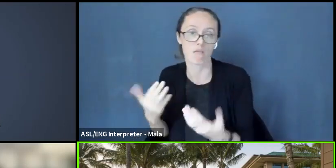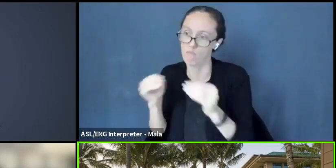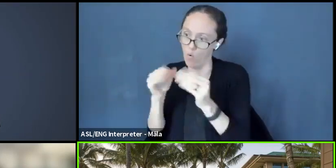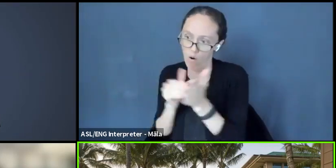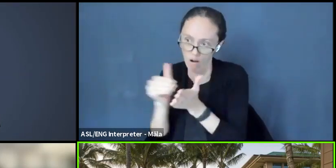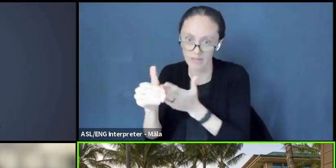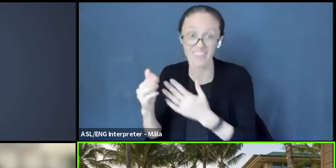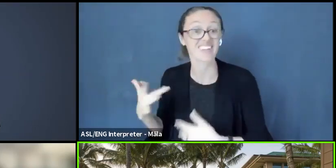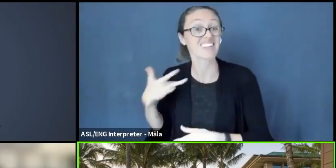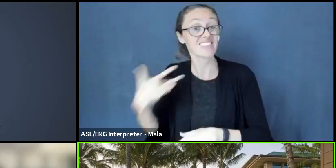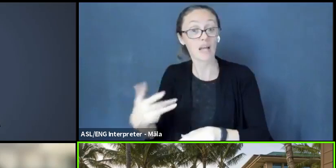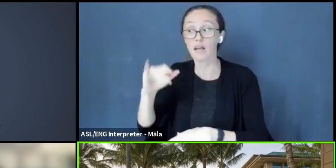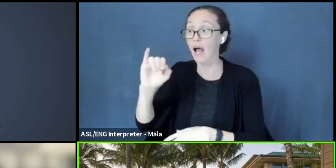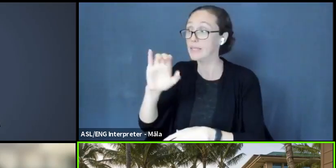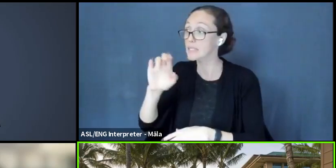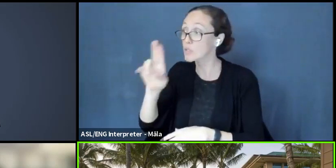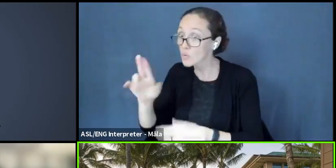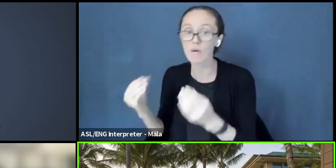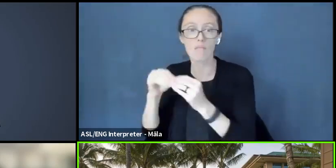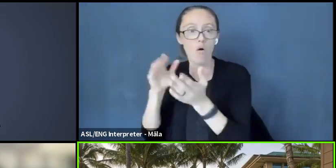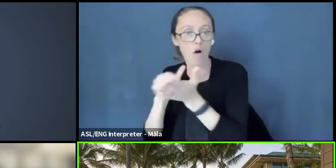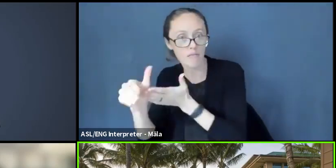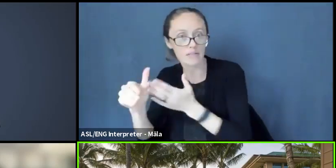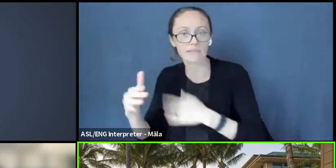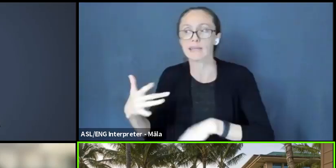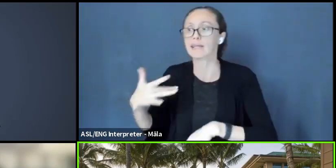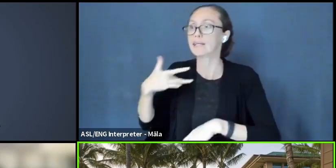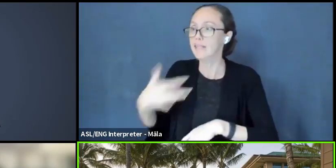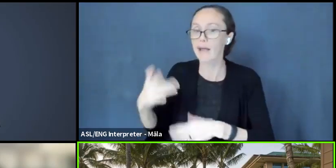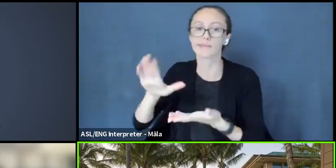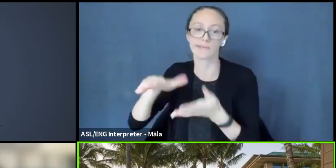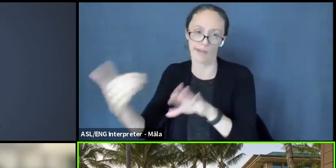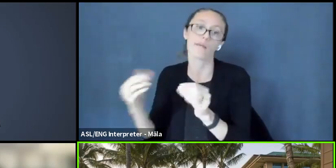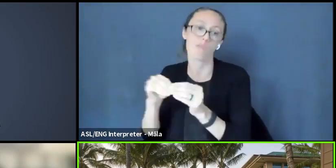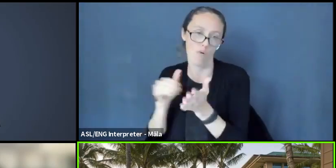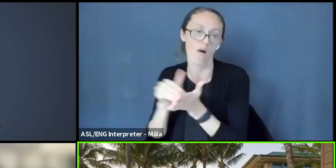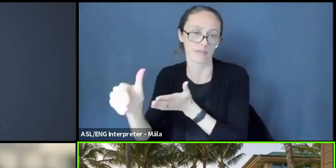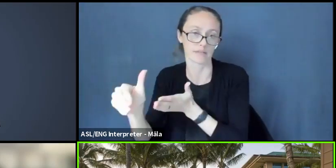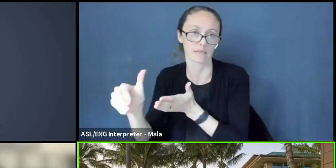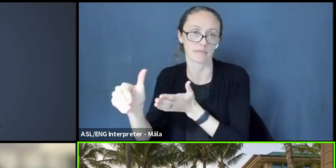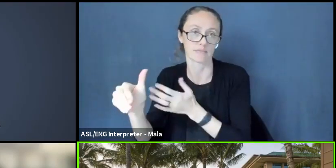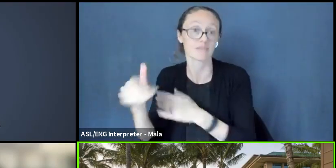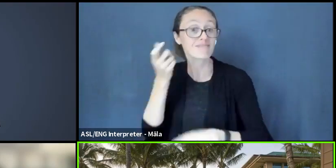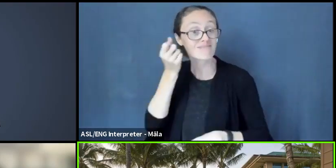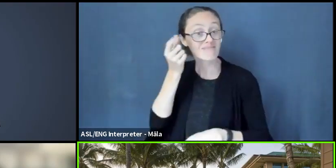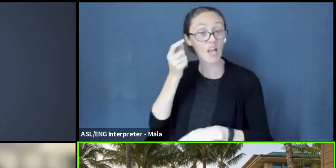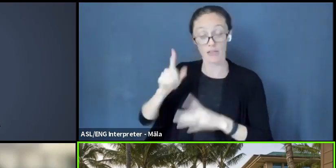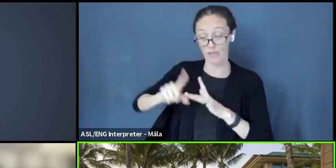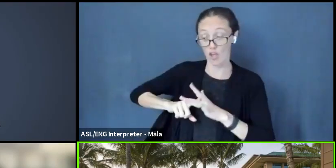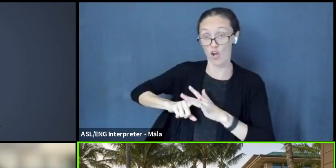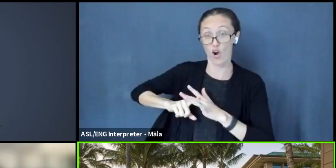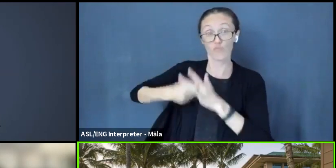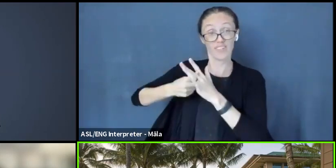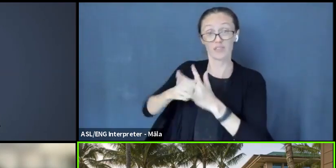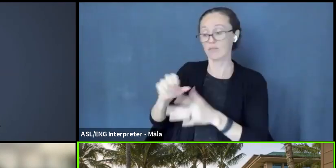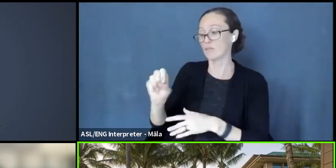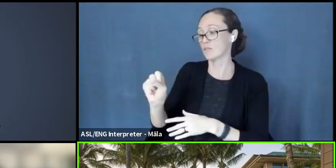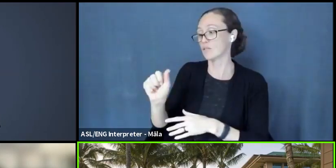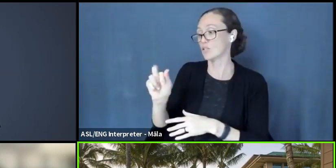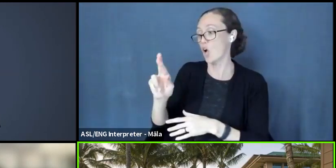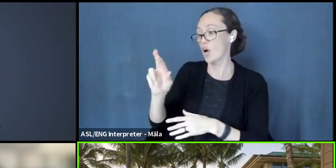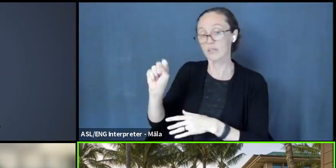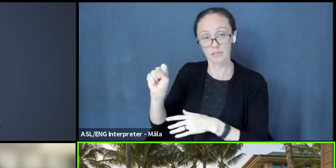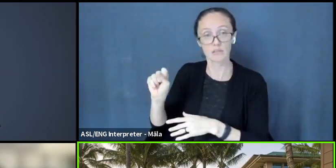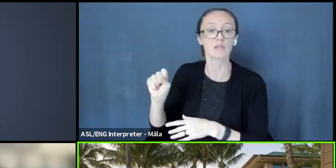All of this data was known with the original SARS-Cov virus emerged 2020.